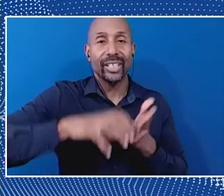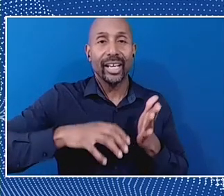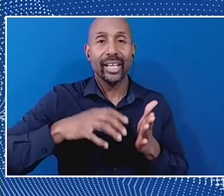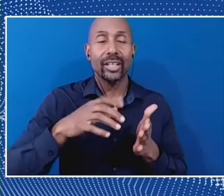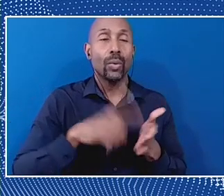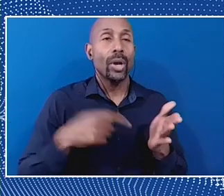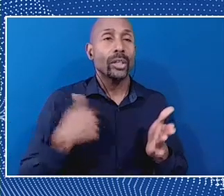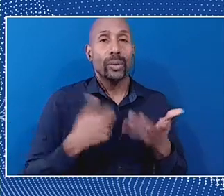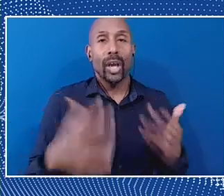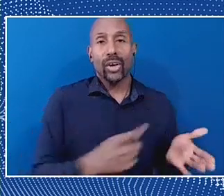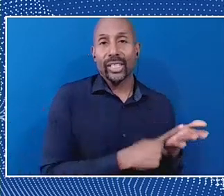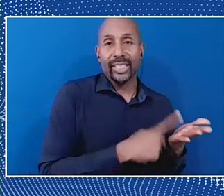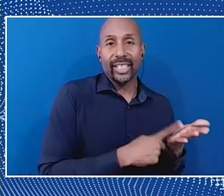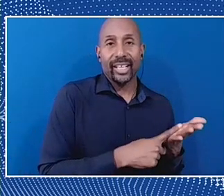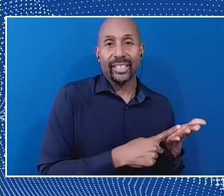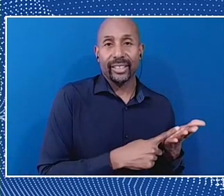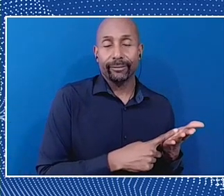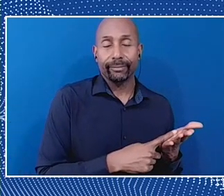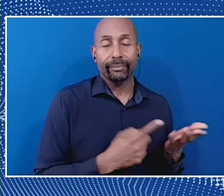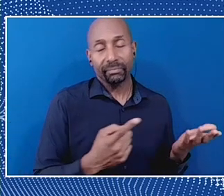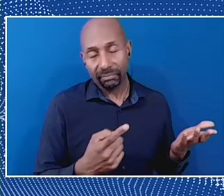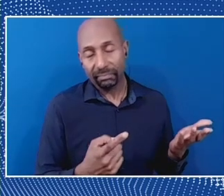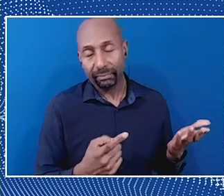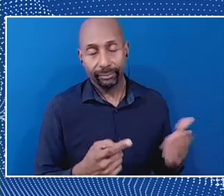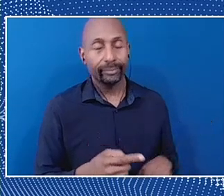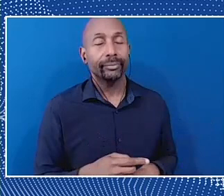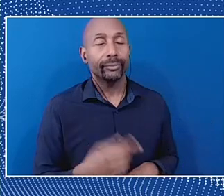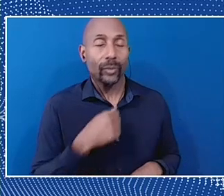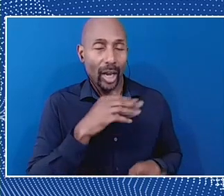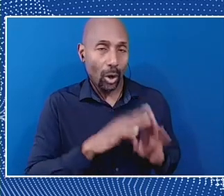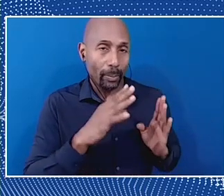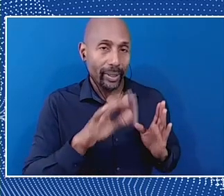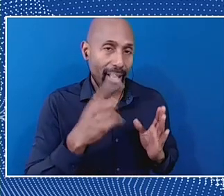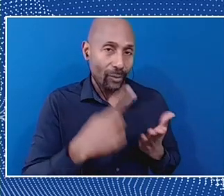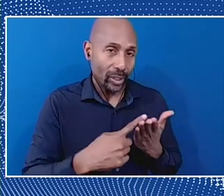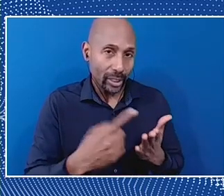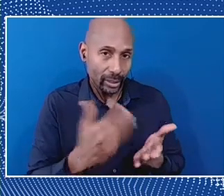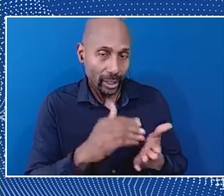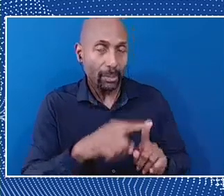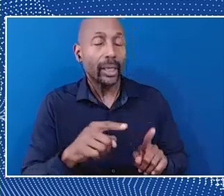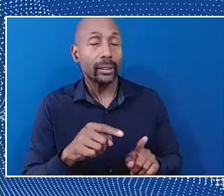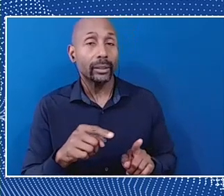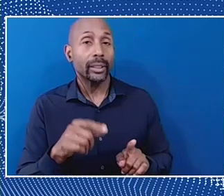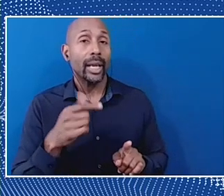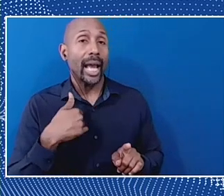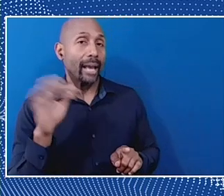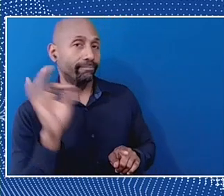But I say that to remind everybody that this is in addition to that, and some of what you're saying, Lane, with the